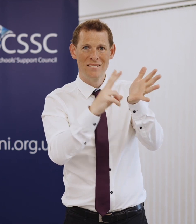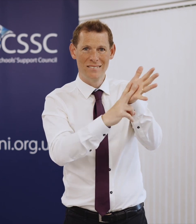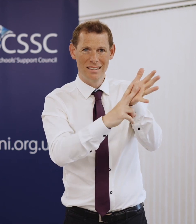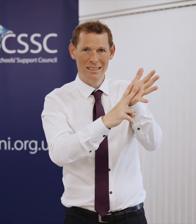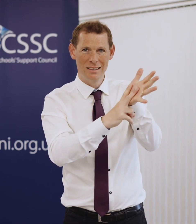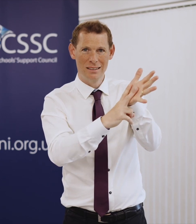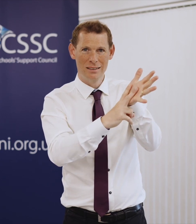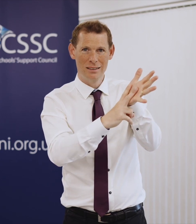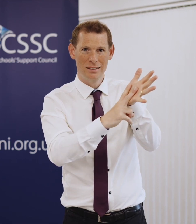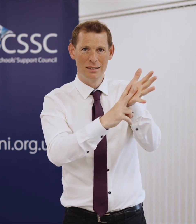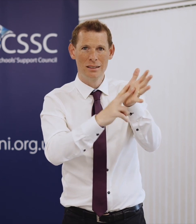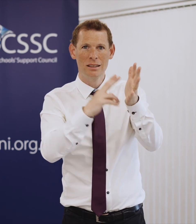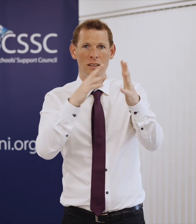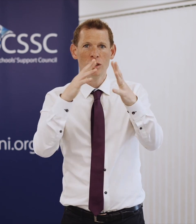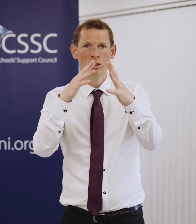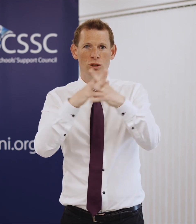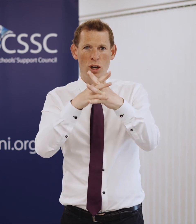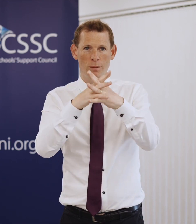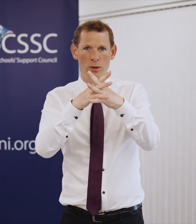V W